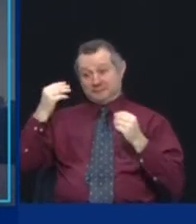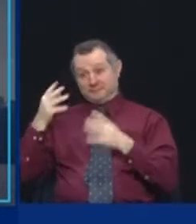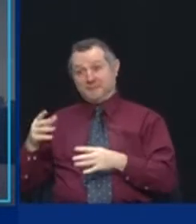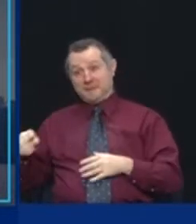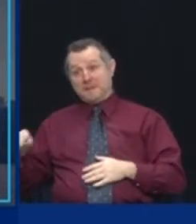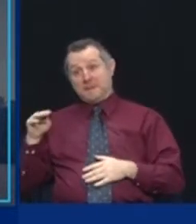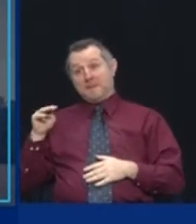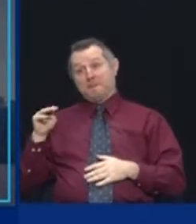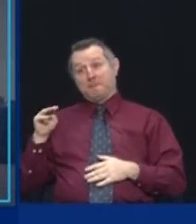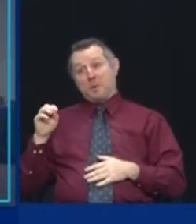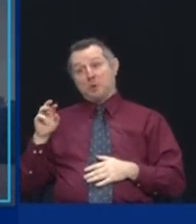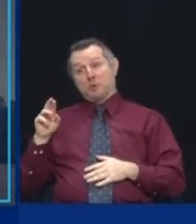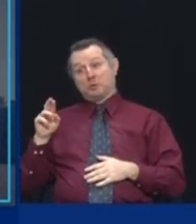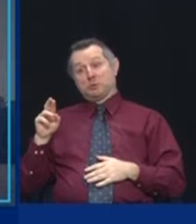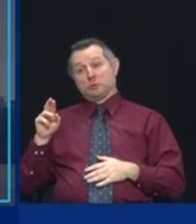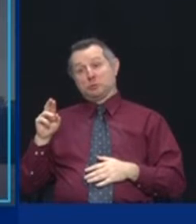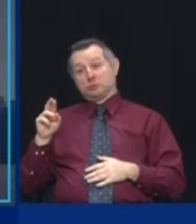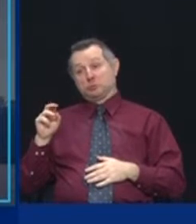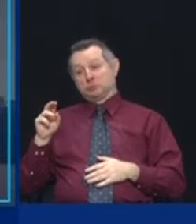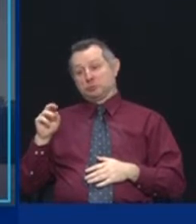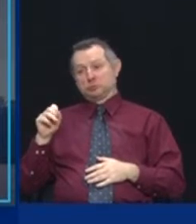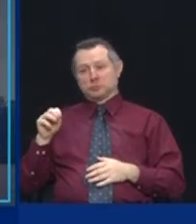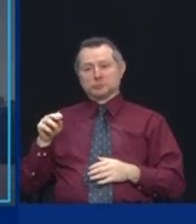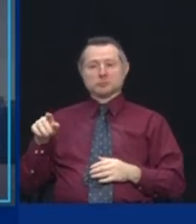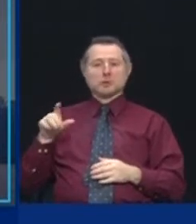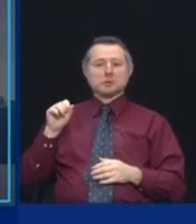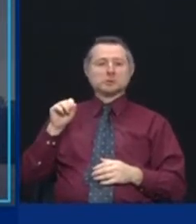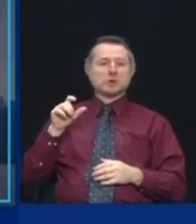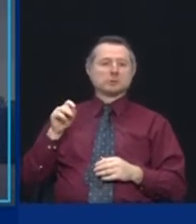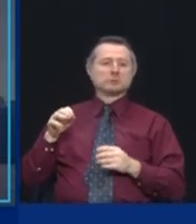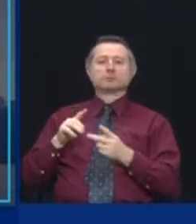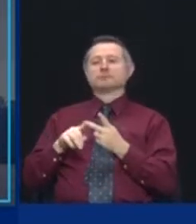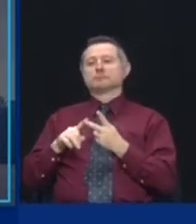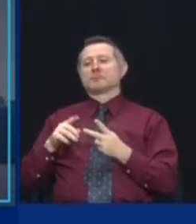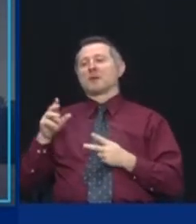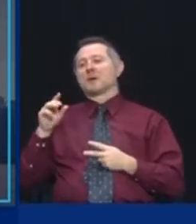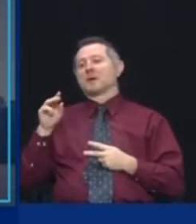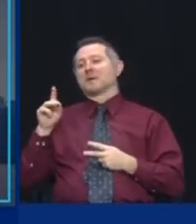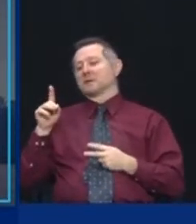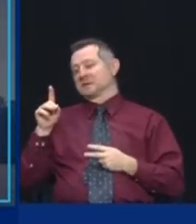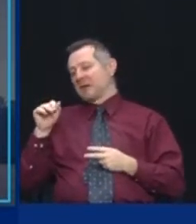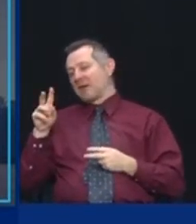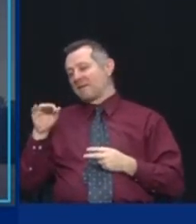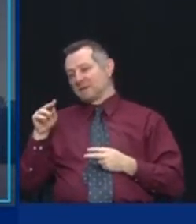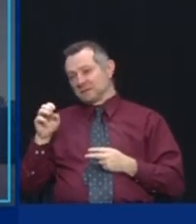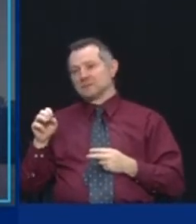JERSEY AND CONNECTICUT BECAUSE WE ARE A TRI-STATE REGION. IF YOU ASKED MR. ALDERSON AND